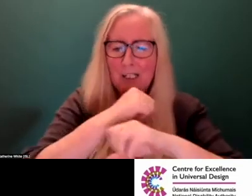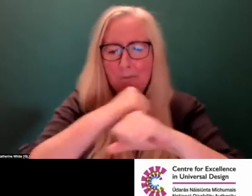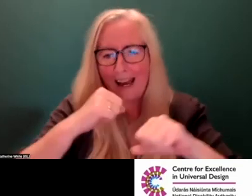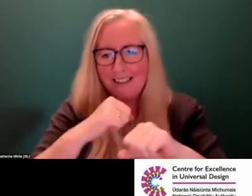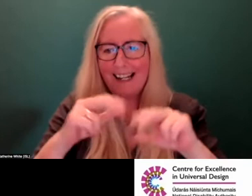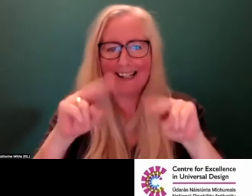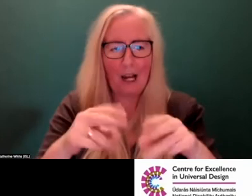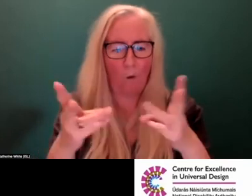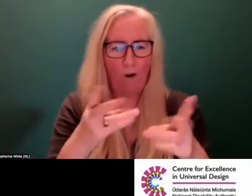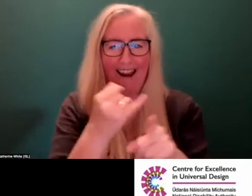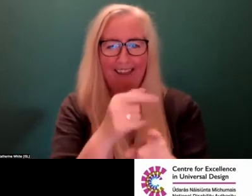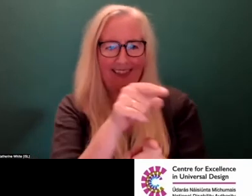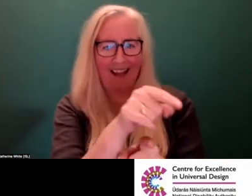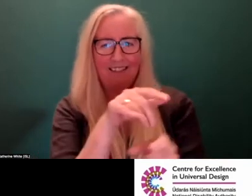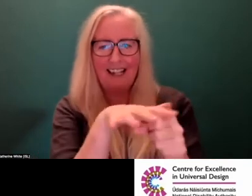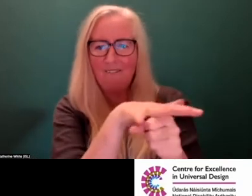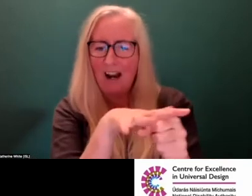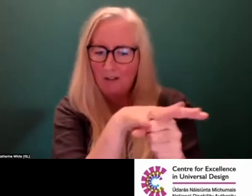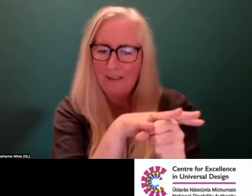person that there could be, to be able to work in this environment.